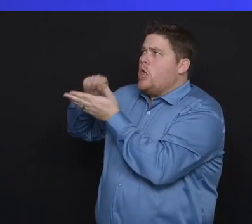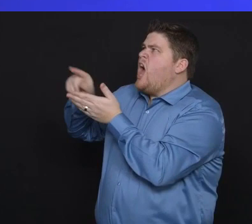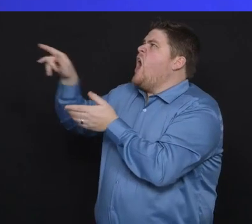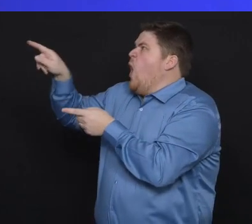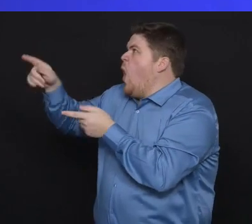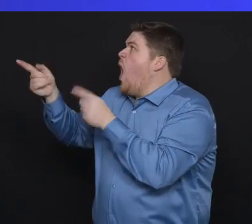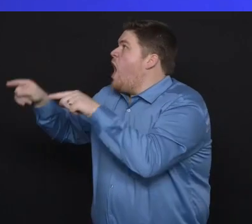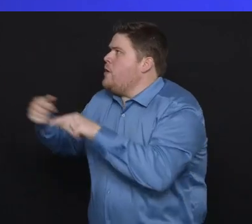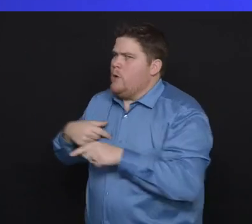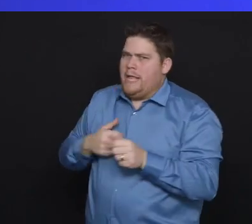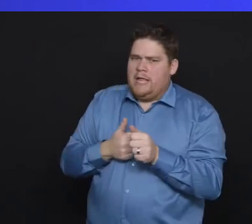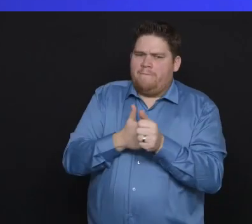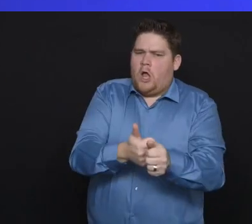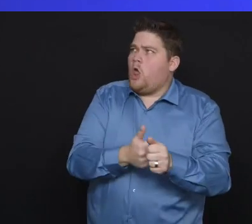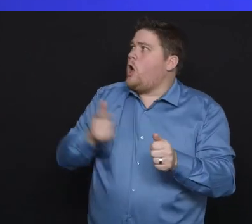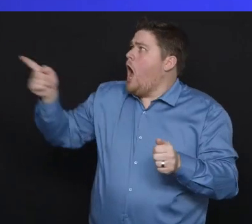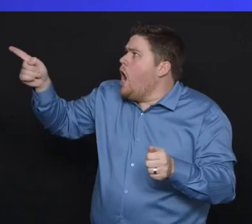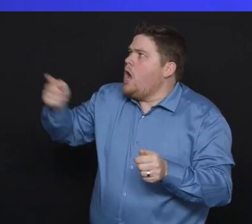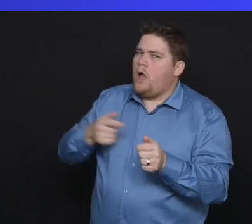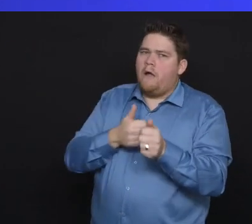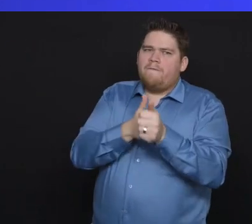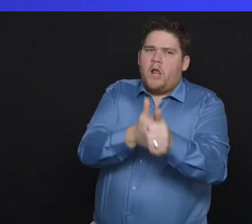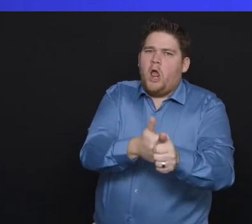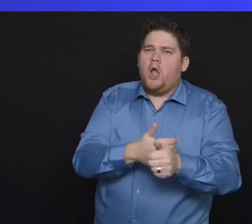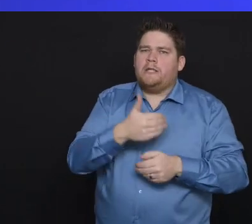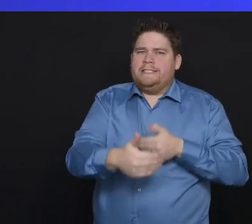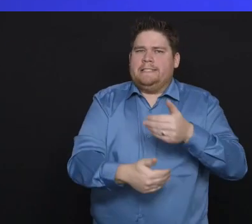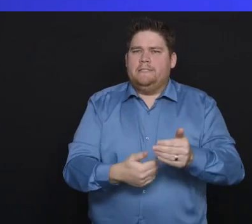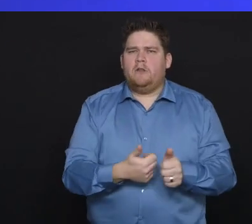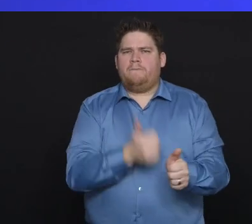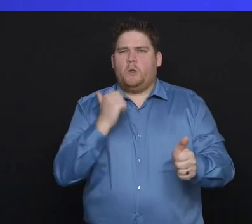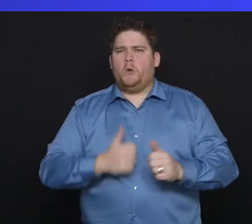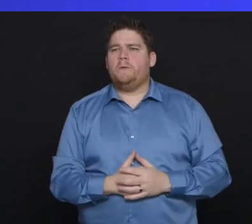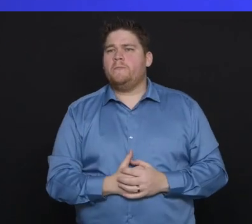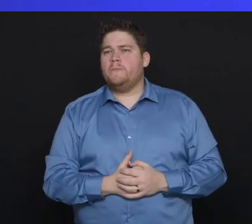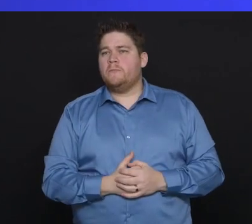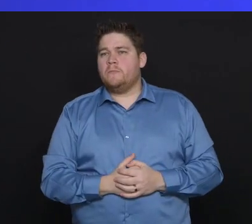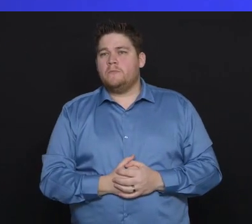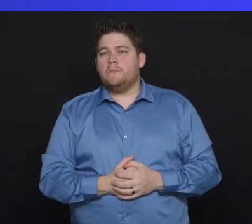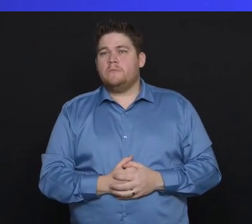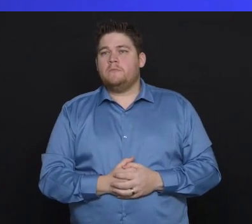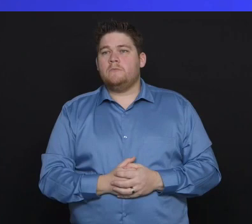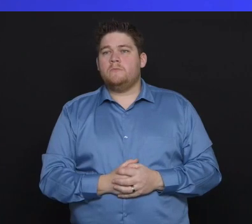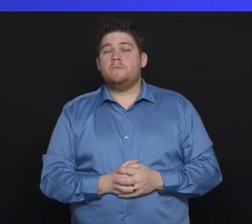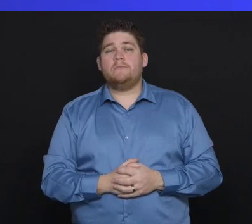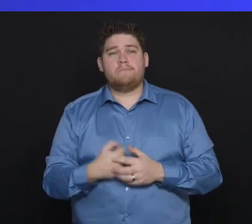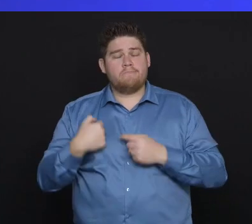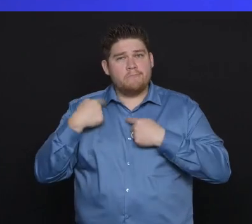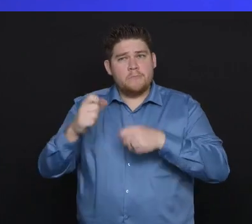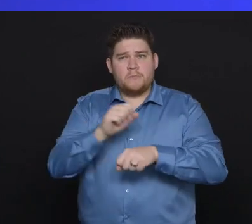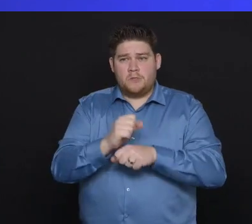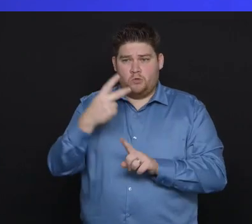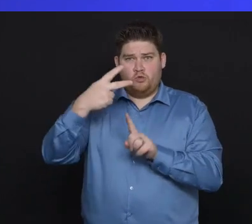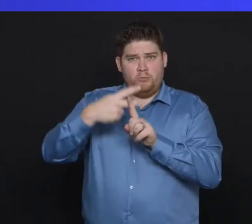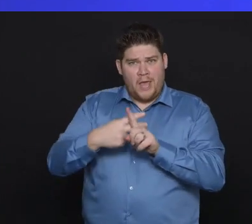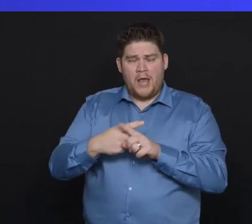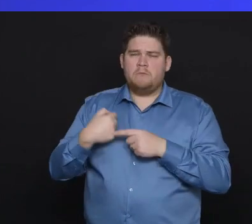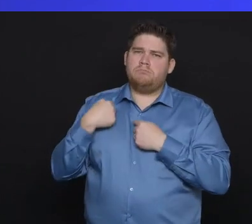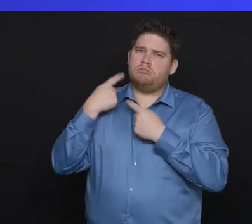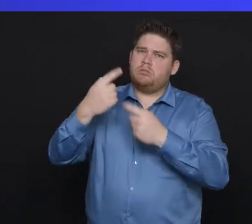the work you see here reflects all the preparation. All the work to identify the initial travel related